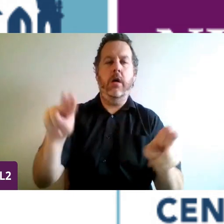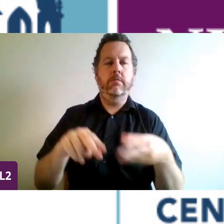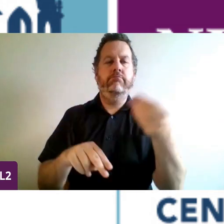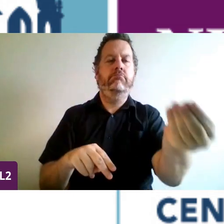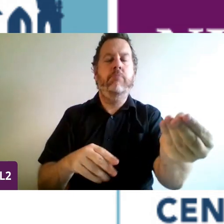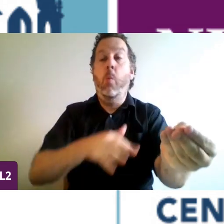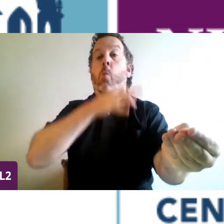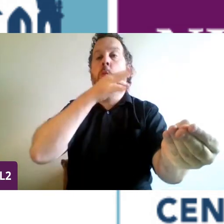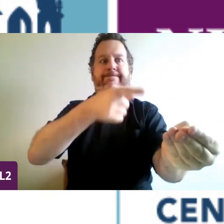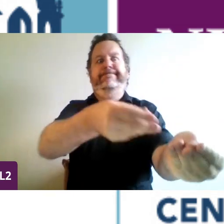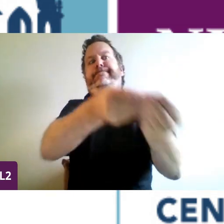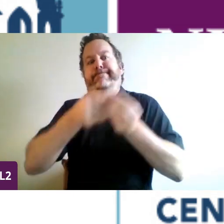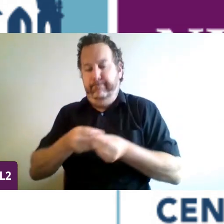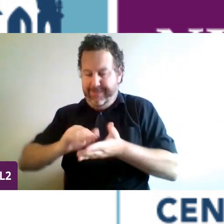in the Felm meeting, the Academy